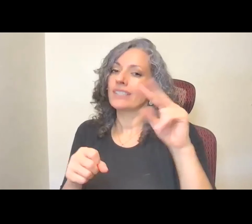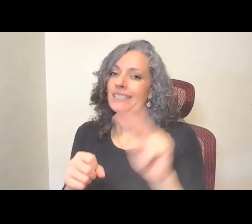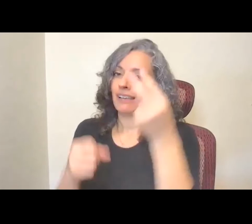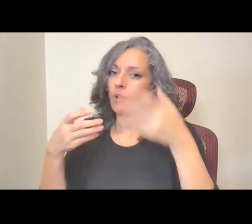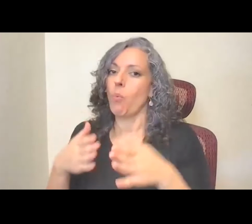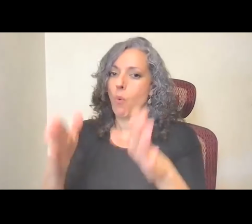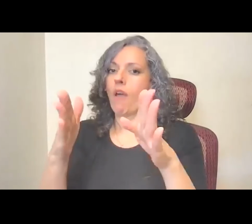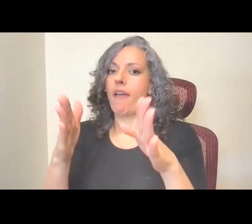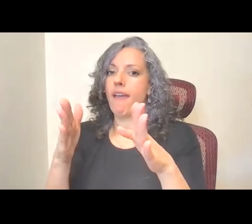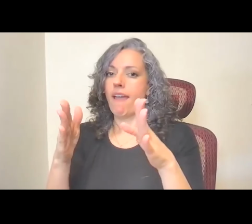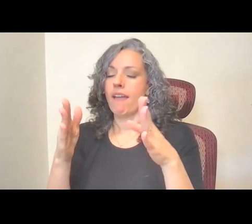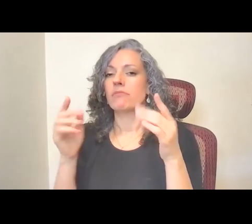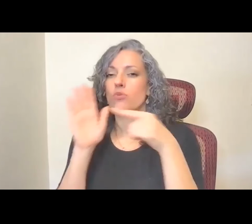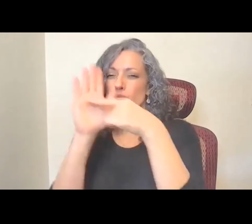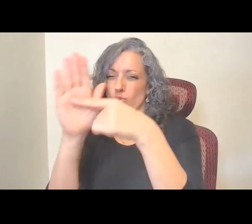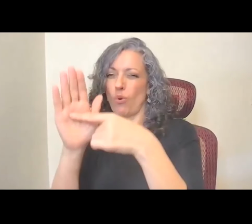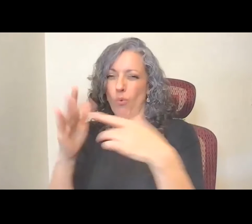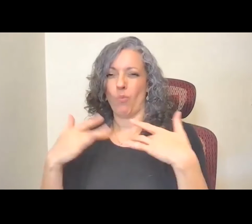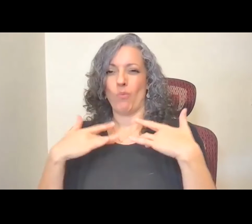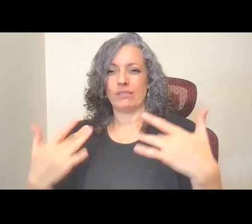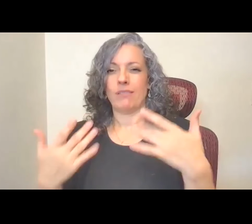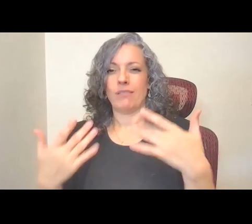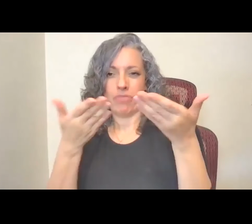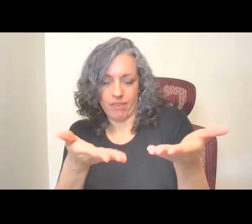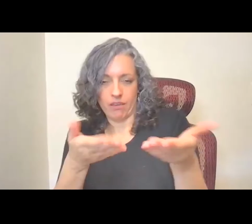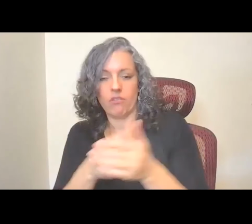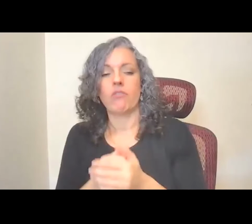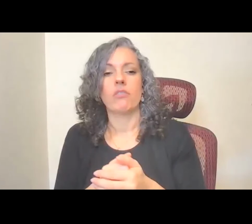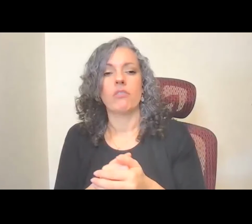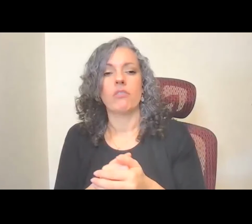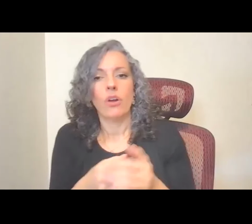what's going on in here. So here I have kind of three ways. I have the border color,